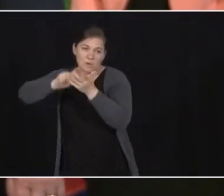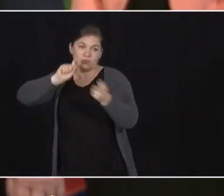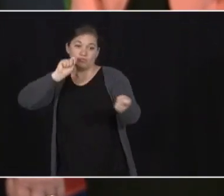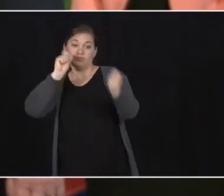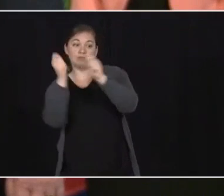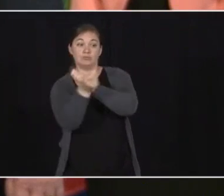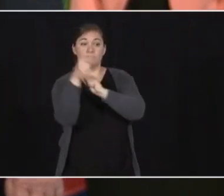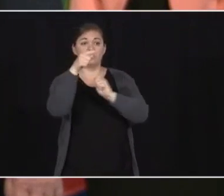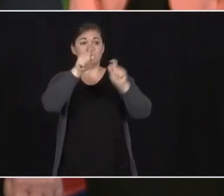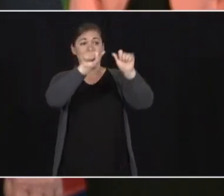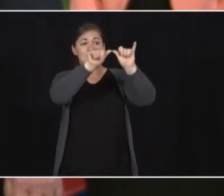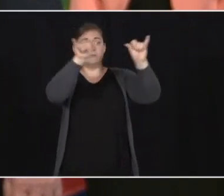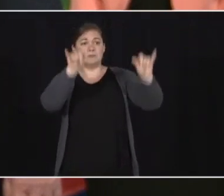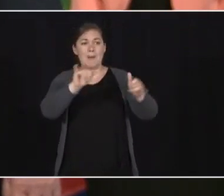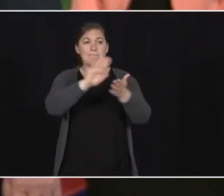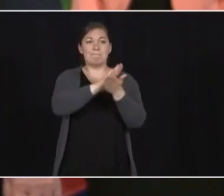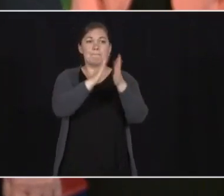an inspection on the heels of that but we have